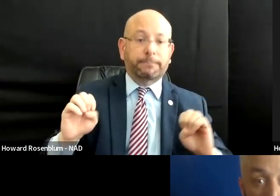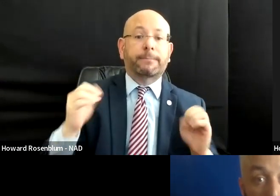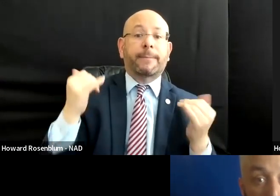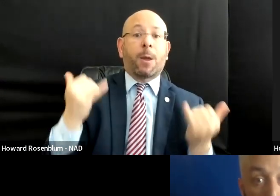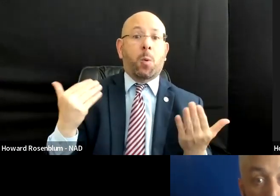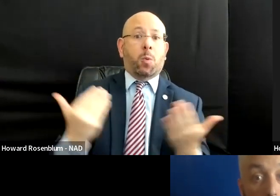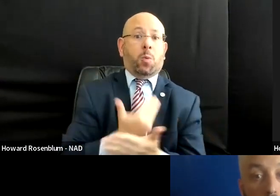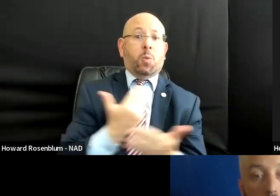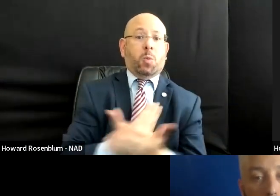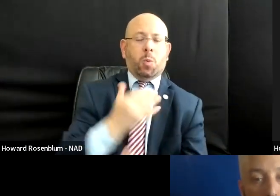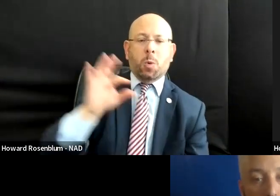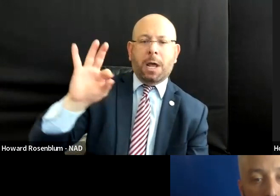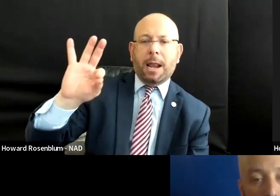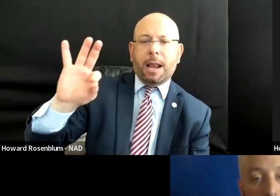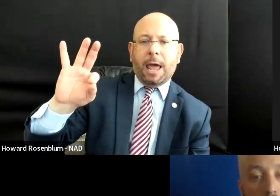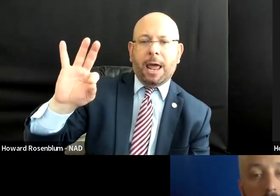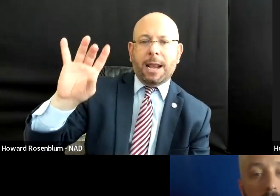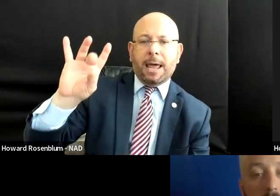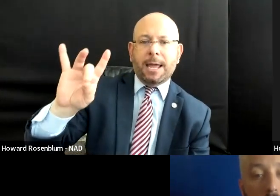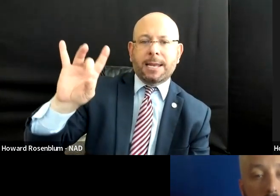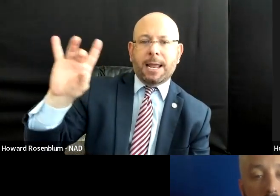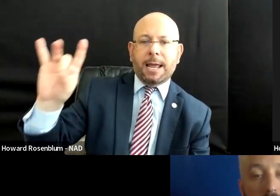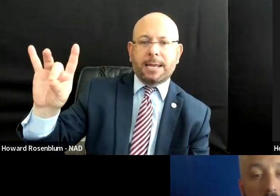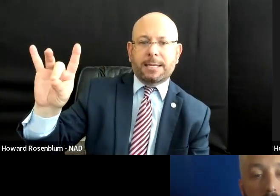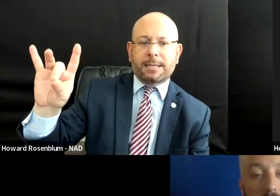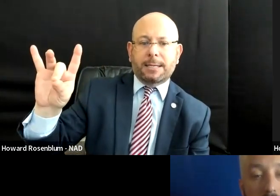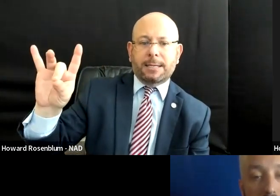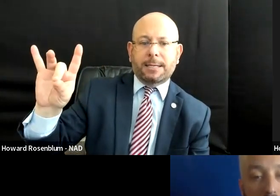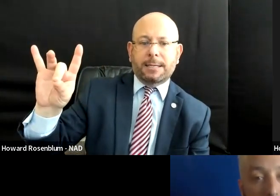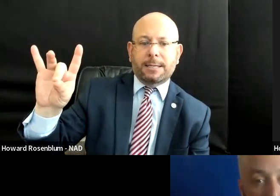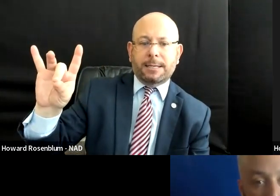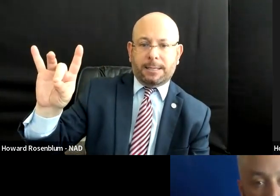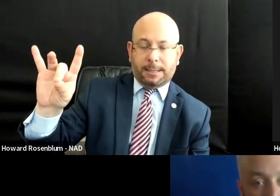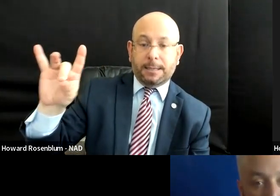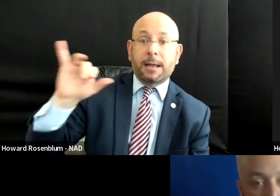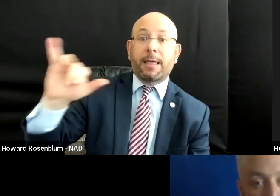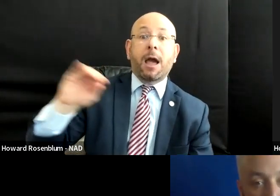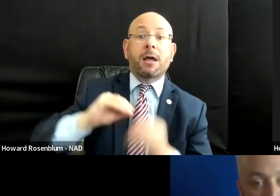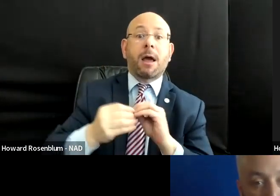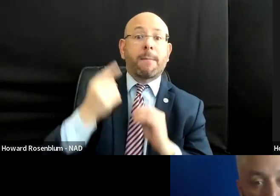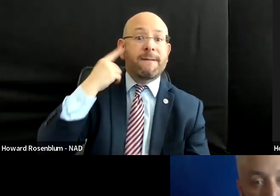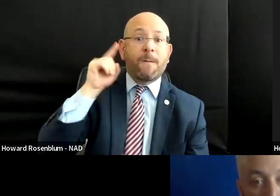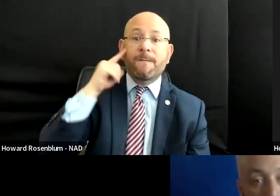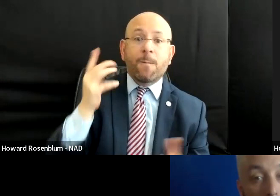The any phone numbers that went out you remember